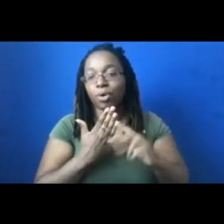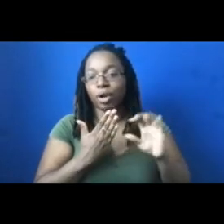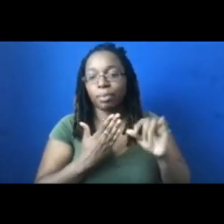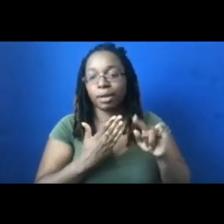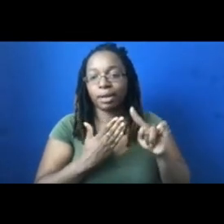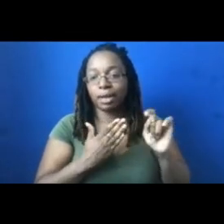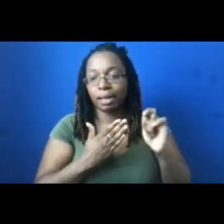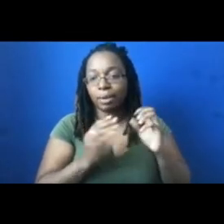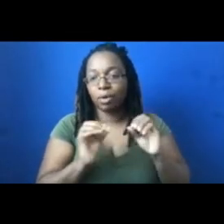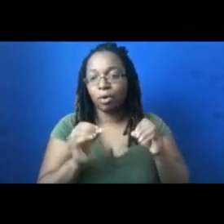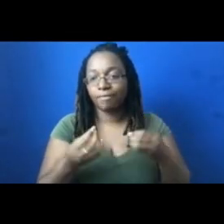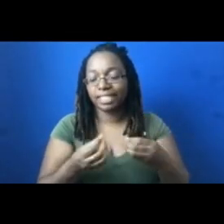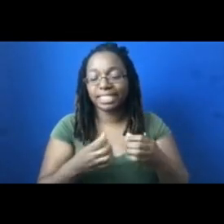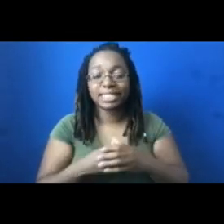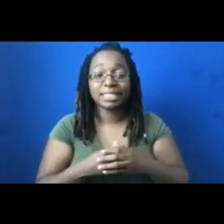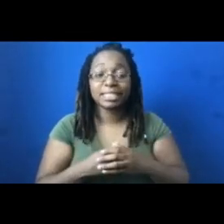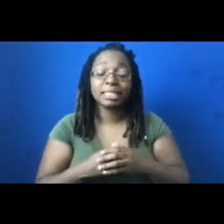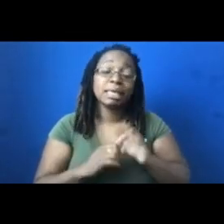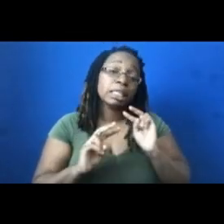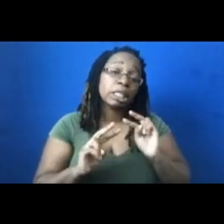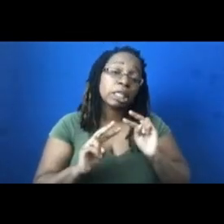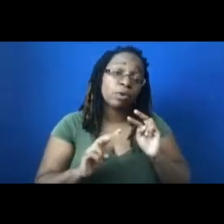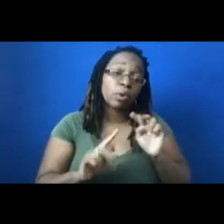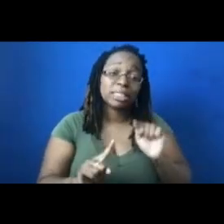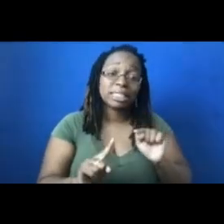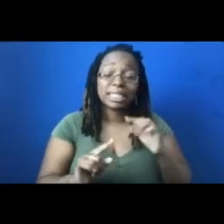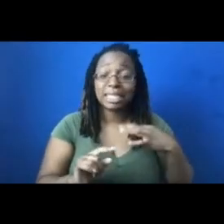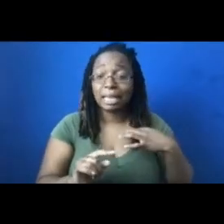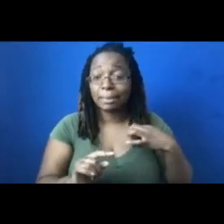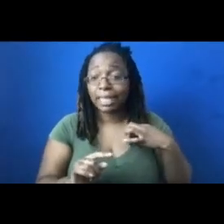forward to these applications. I can stay on for a few minutes